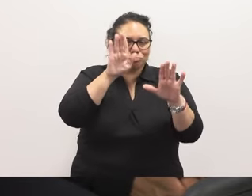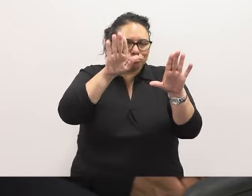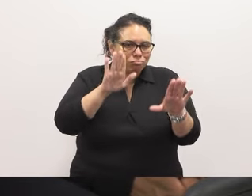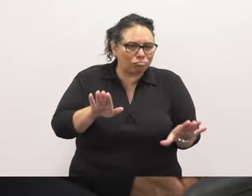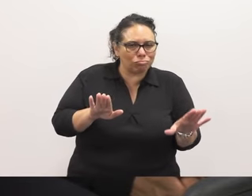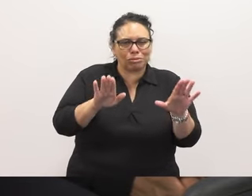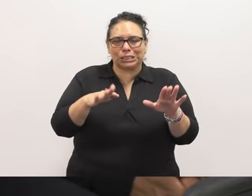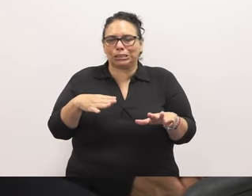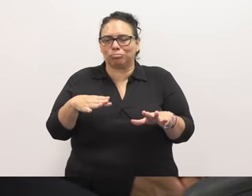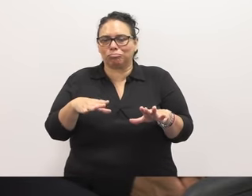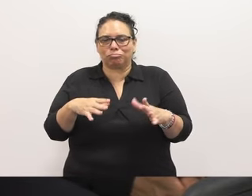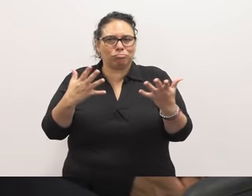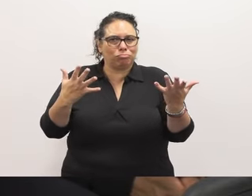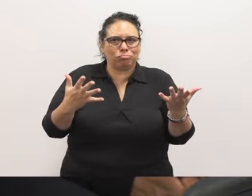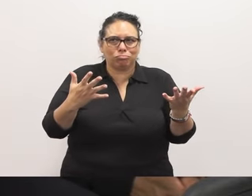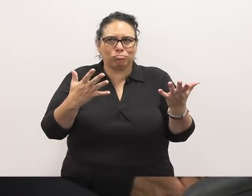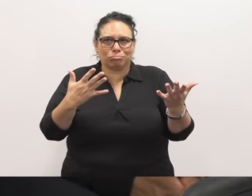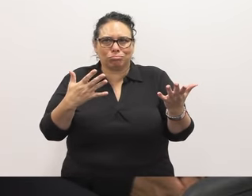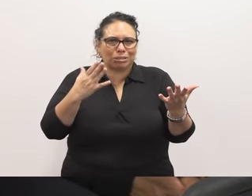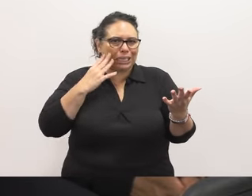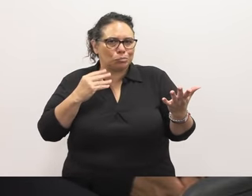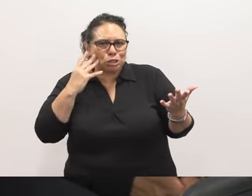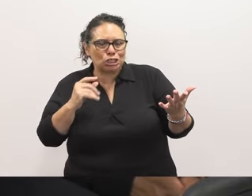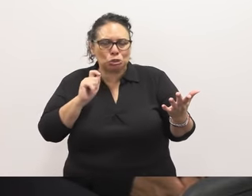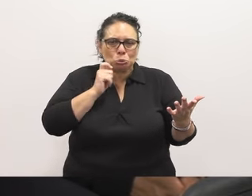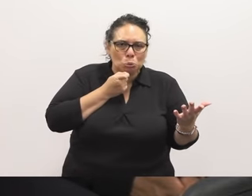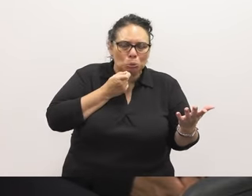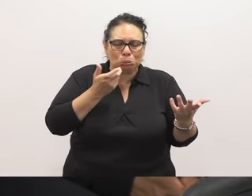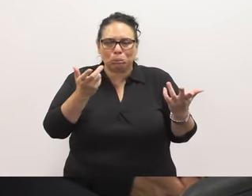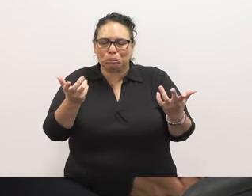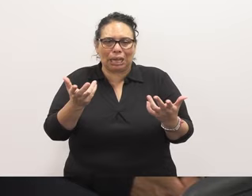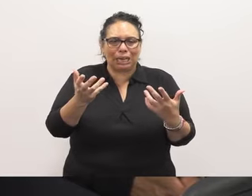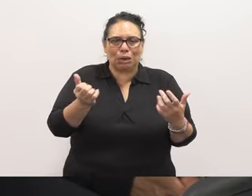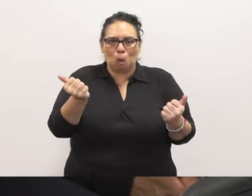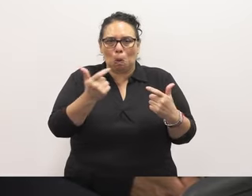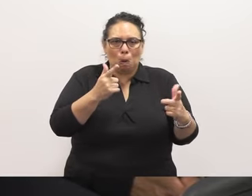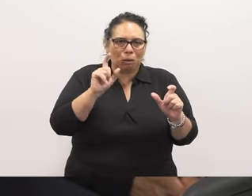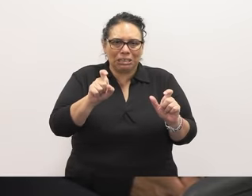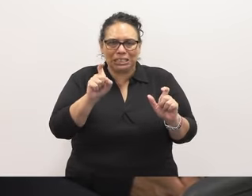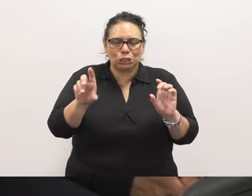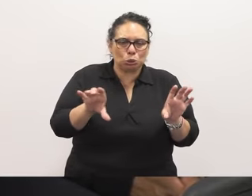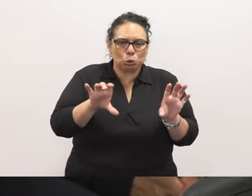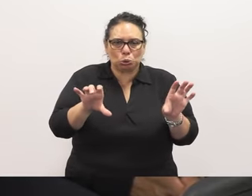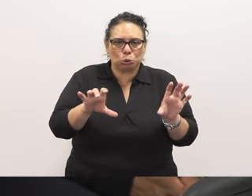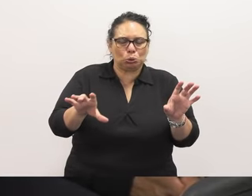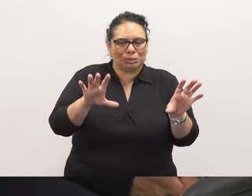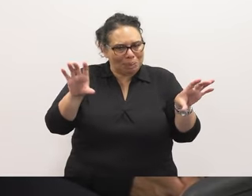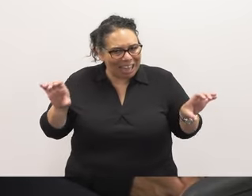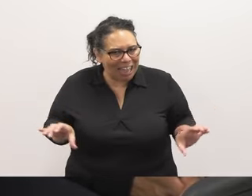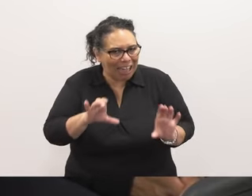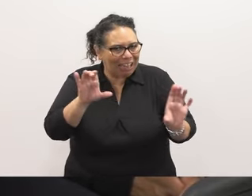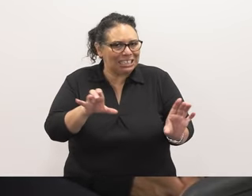And you know, it is cool if you just, all you have to do is really, you know, be active and speak to people